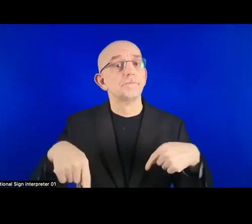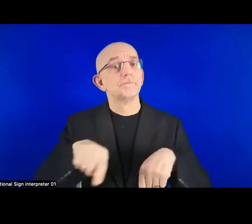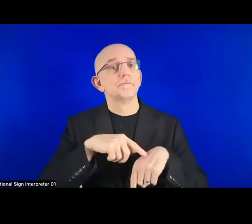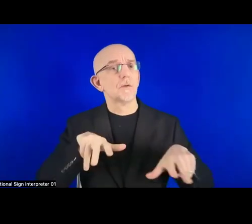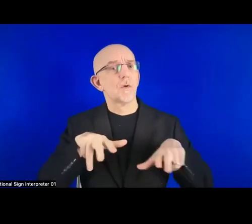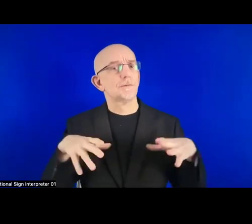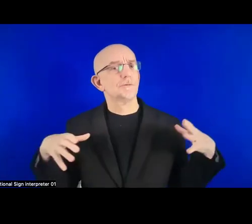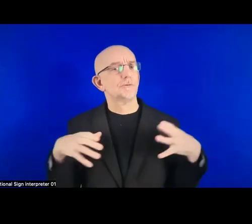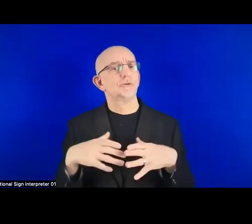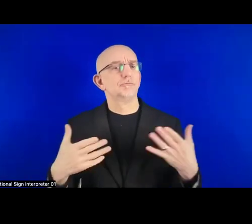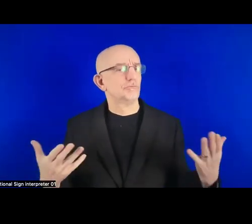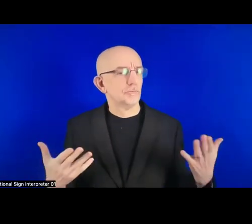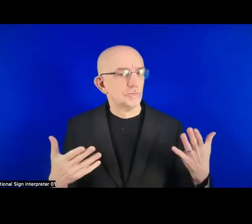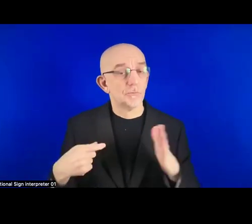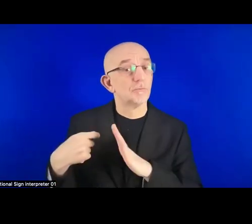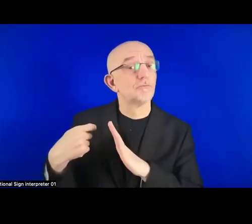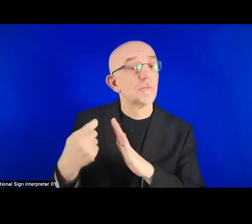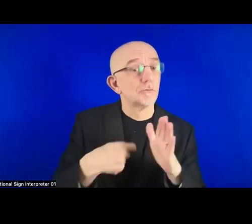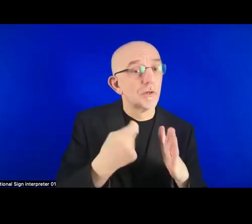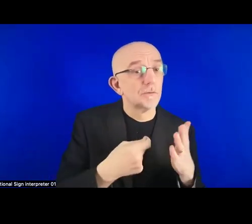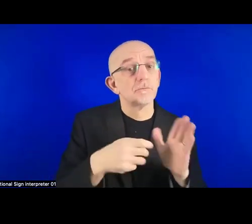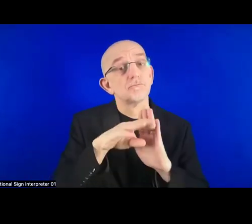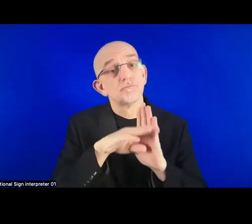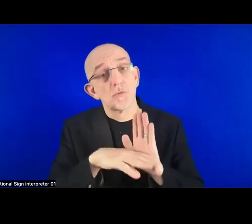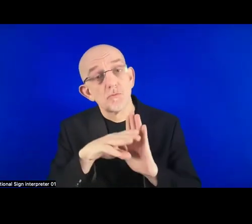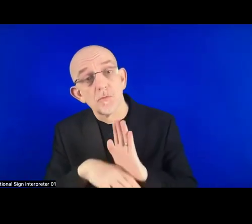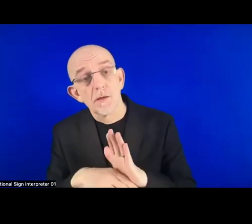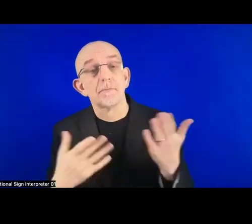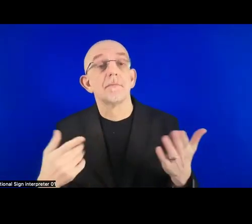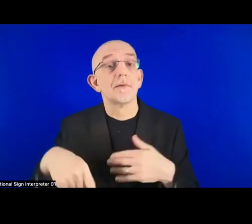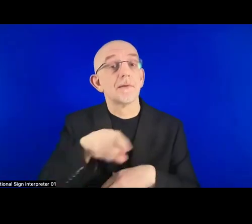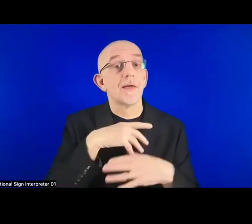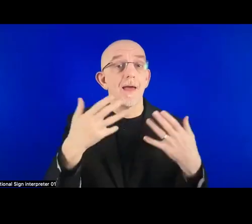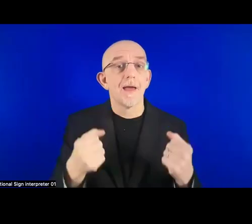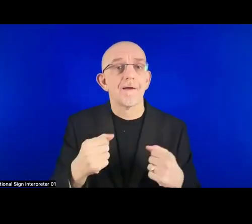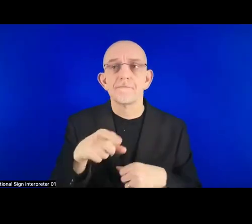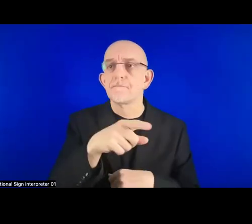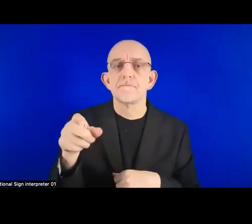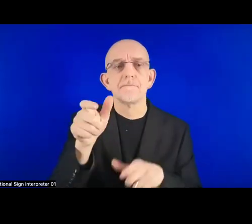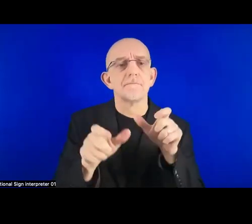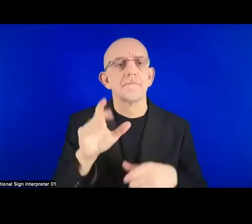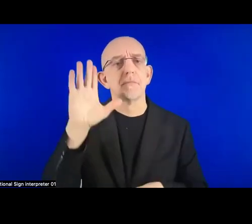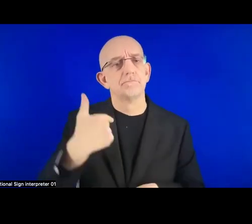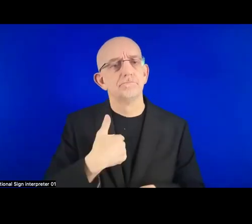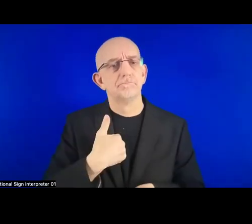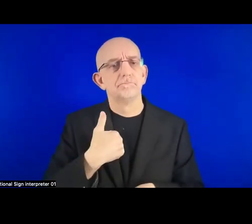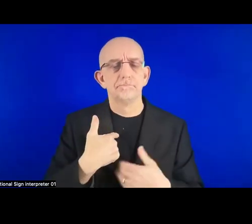programmes, we have a self advocacy programme which is based on